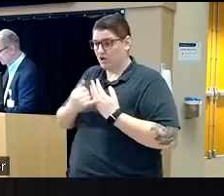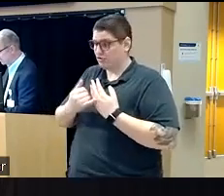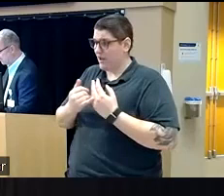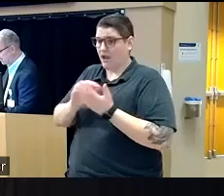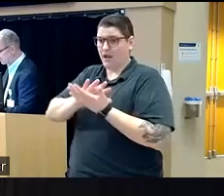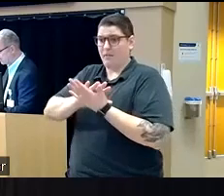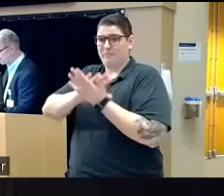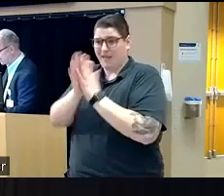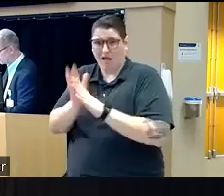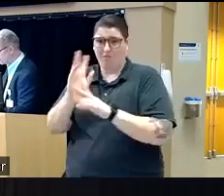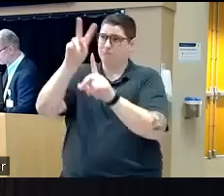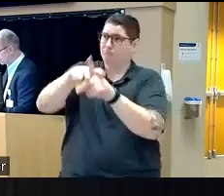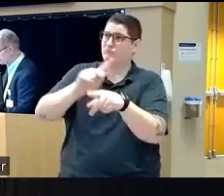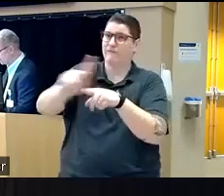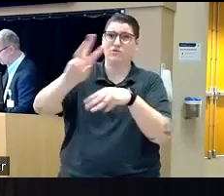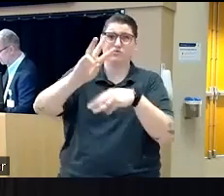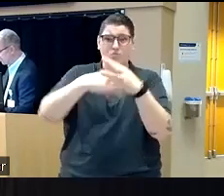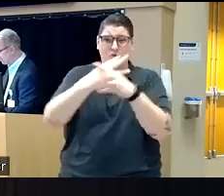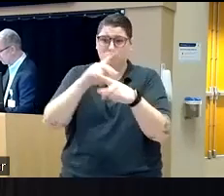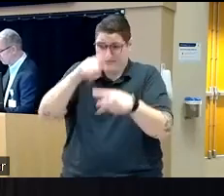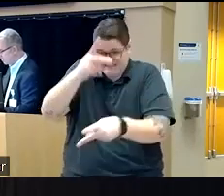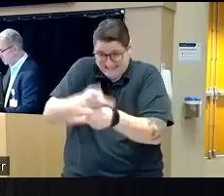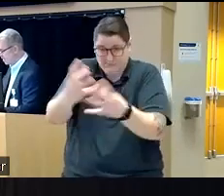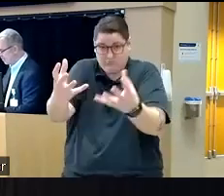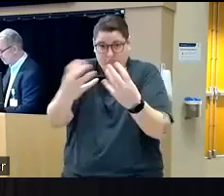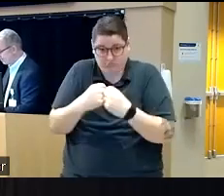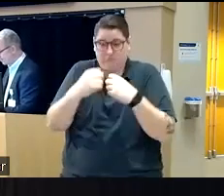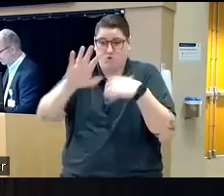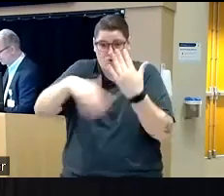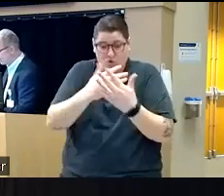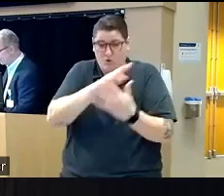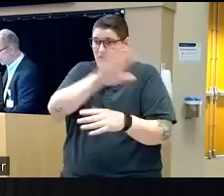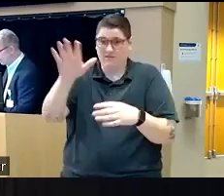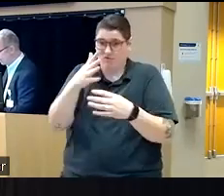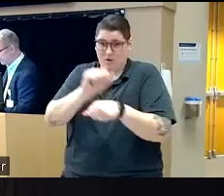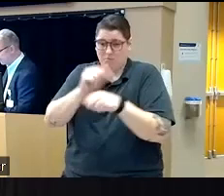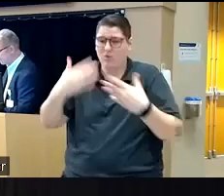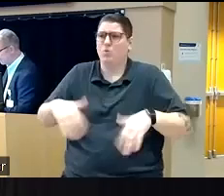interprofessionalism and Excellence across domains of care I'm especially hardened by the focus on